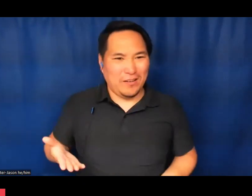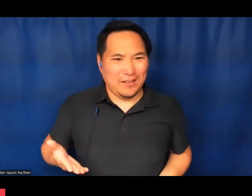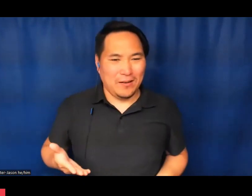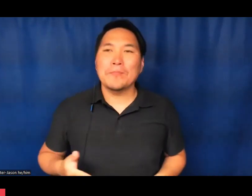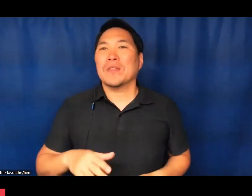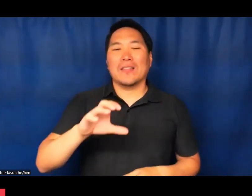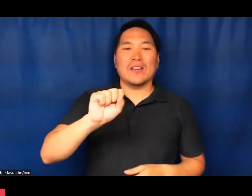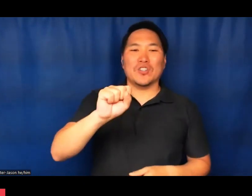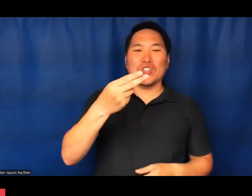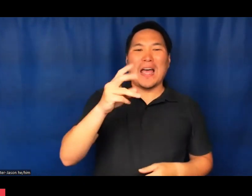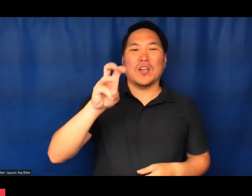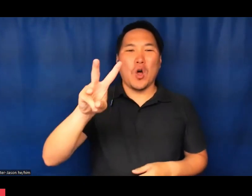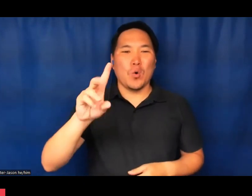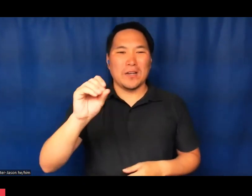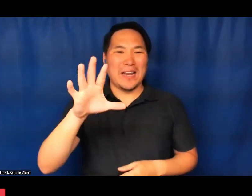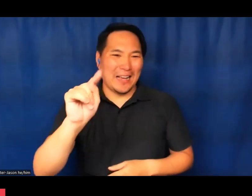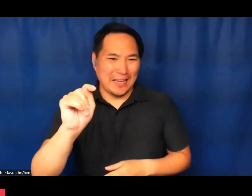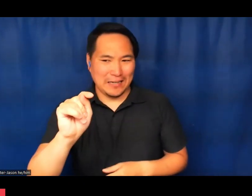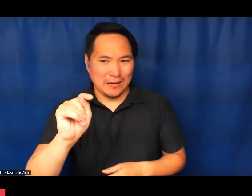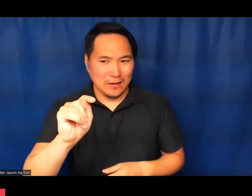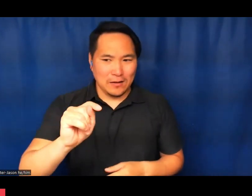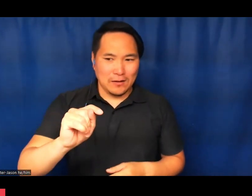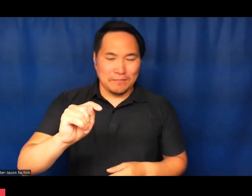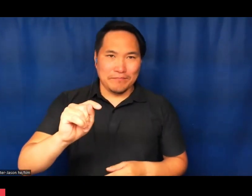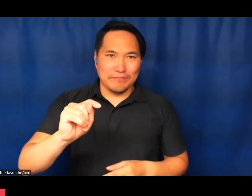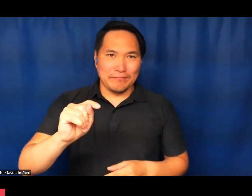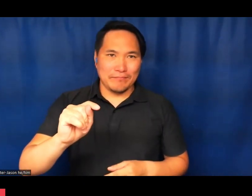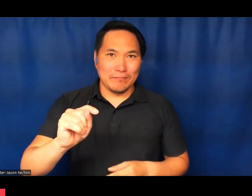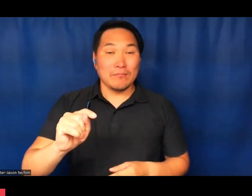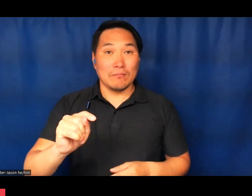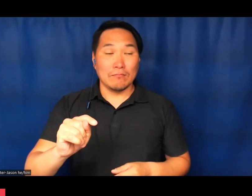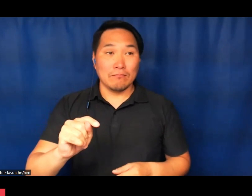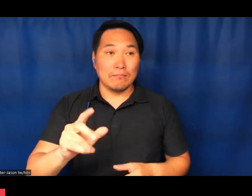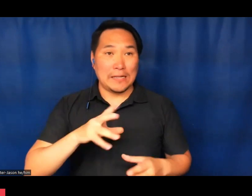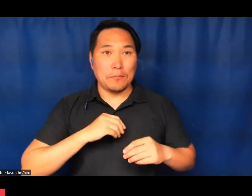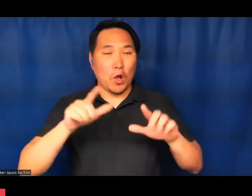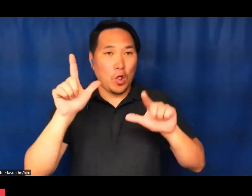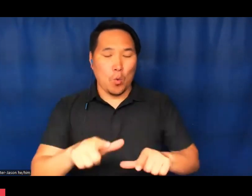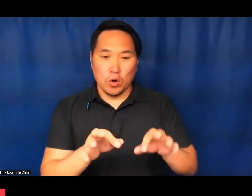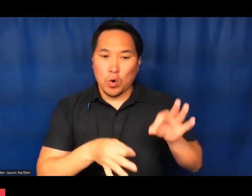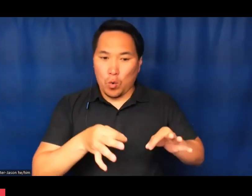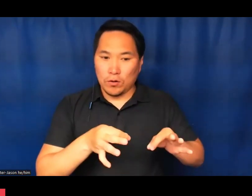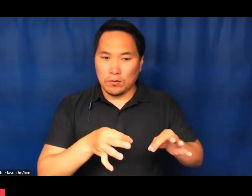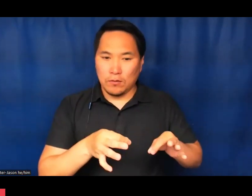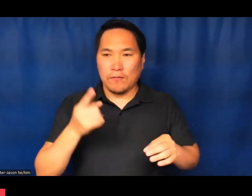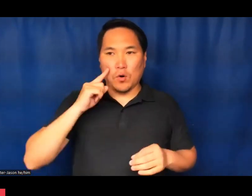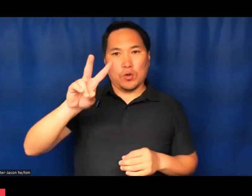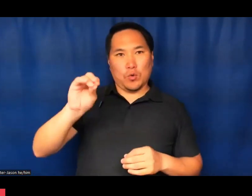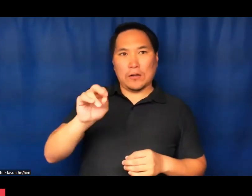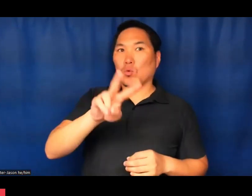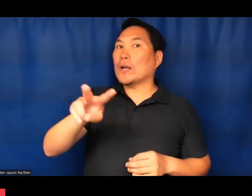or lightening docket stayed the lower court's order as applied to 2022 elections.